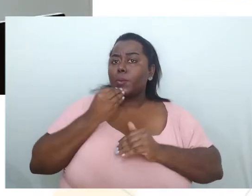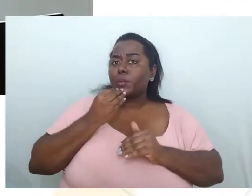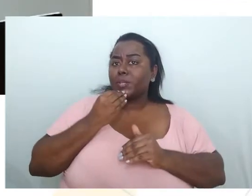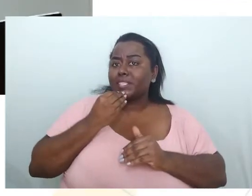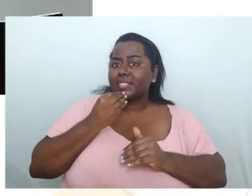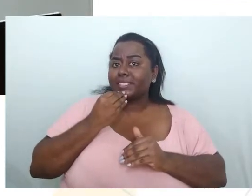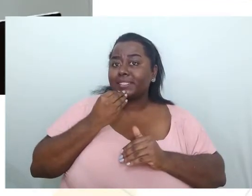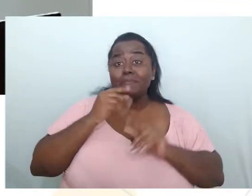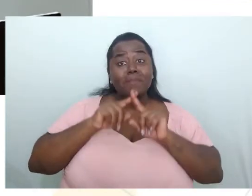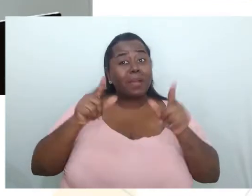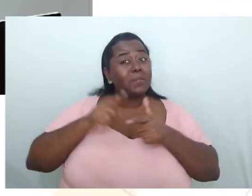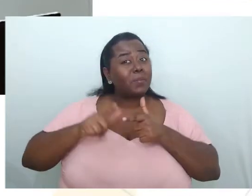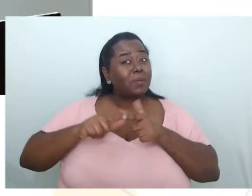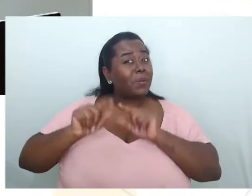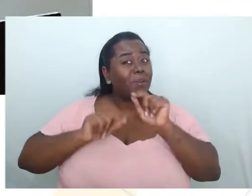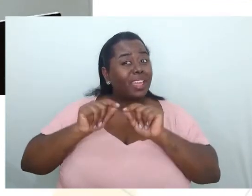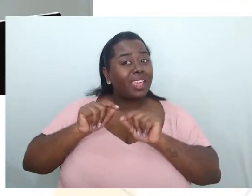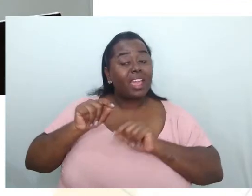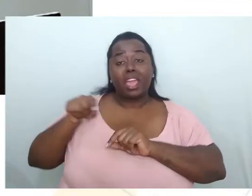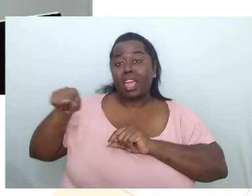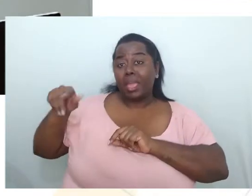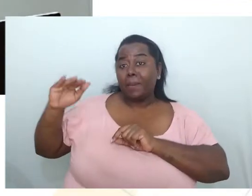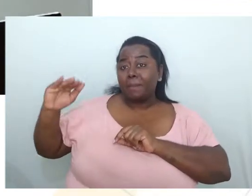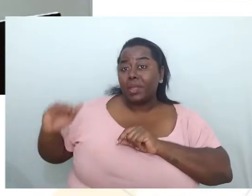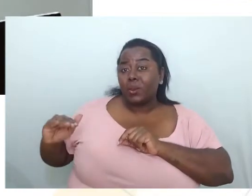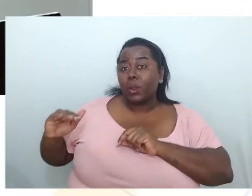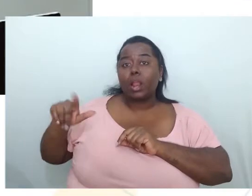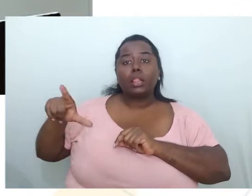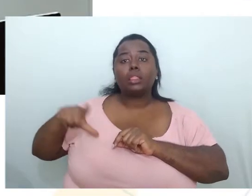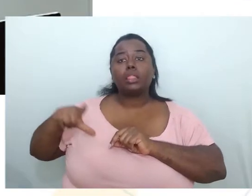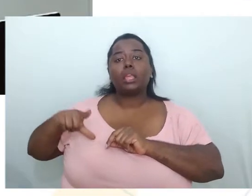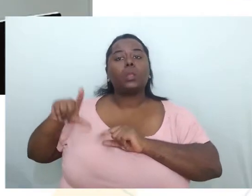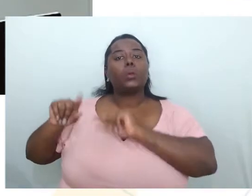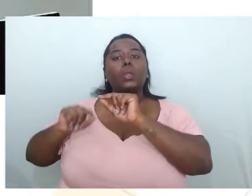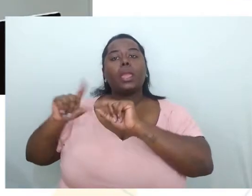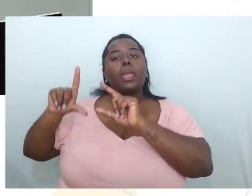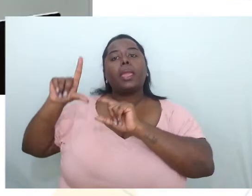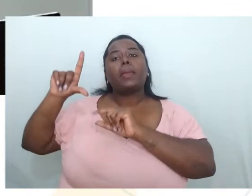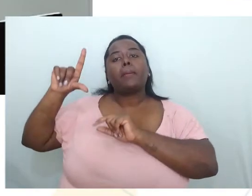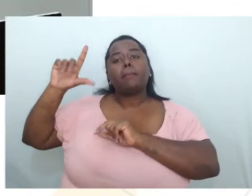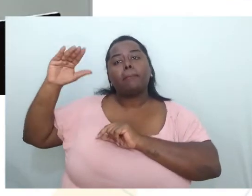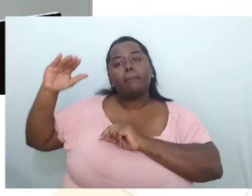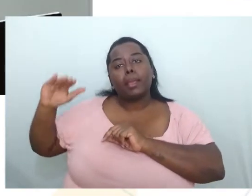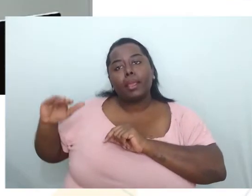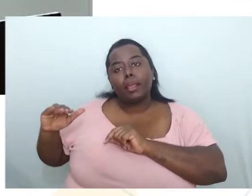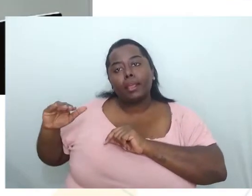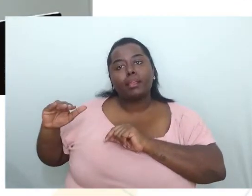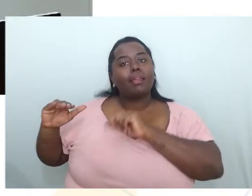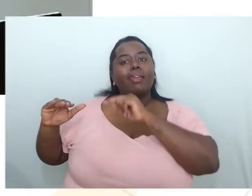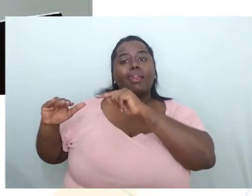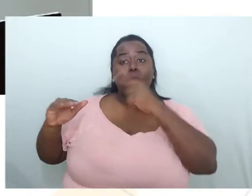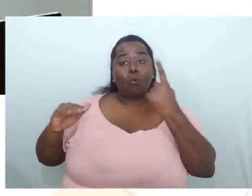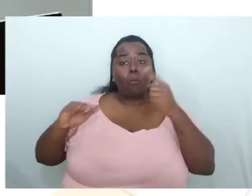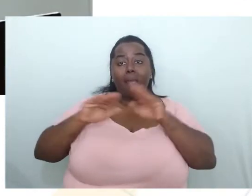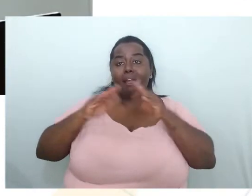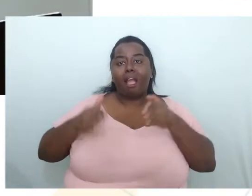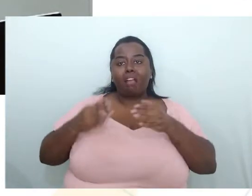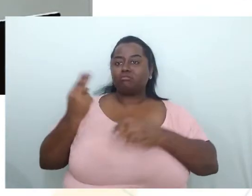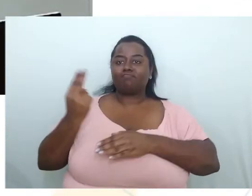are not, the starting point is not the same for those three people, one is much taller and the other one less, a little less tall, and the other one is much